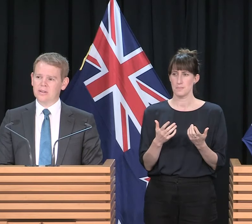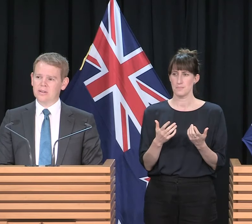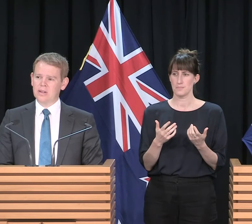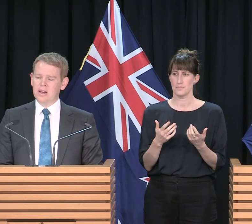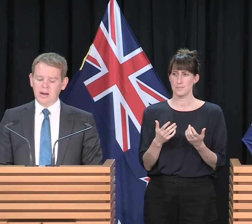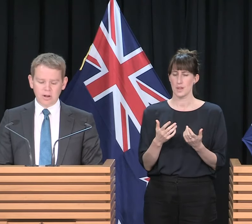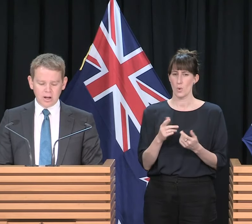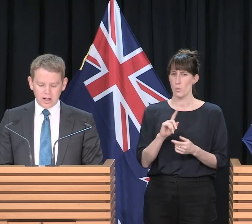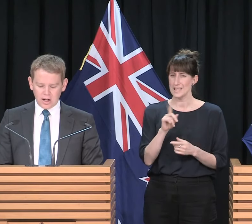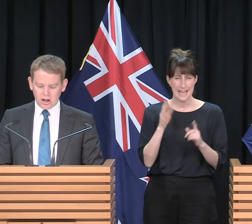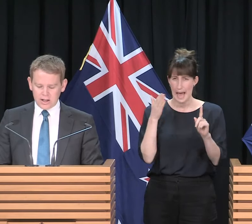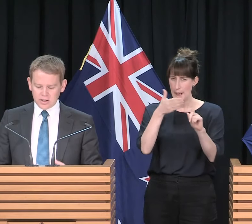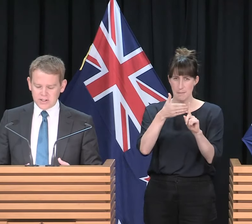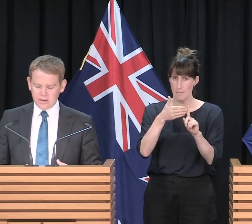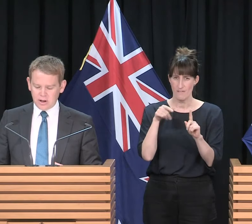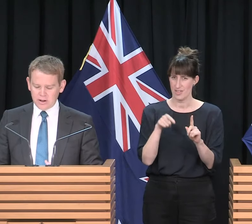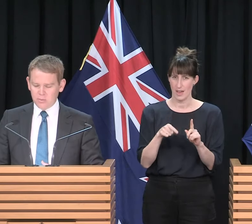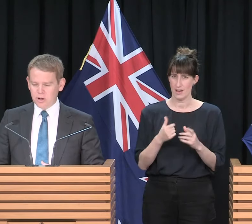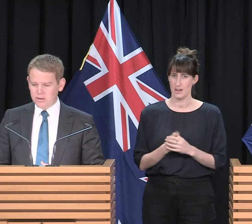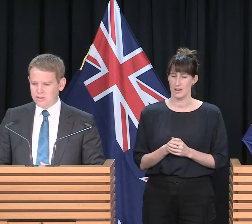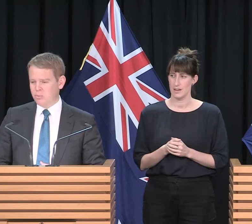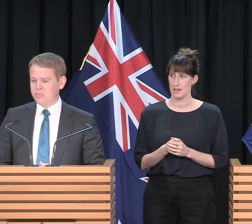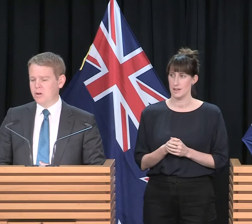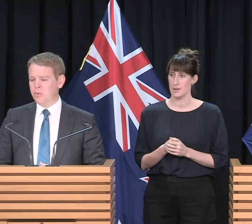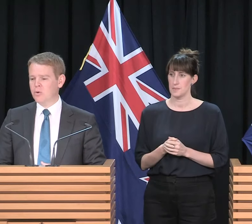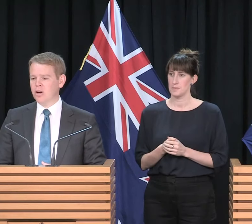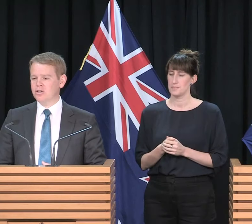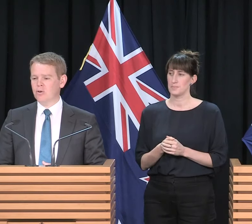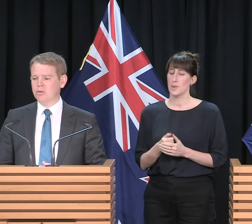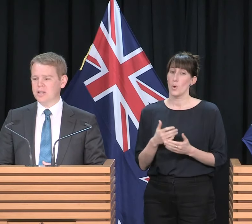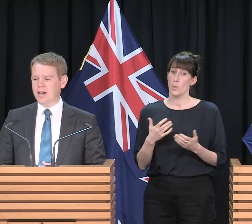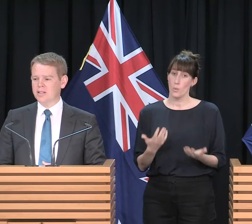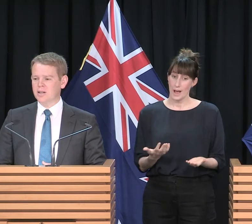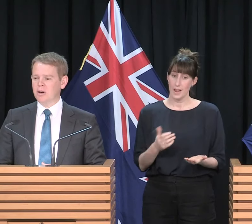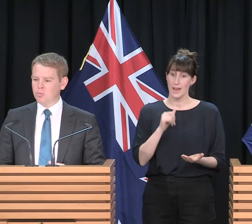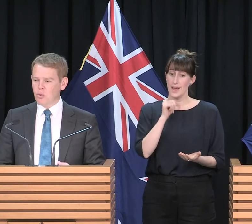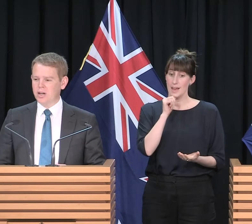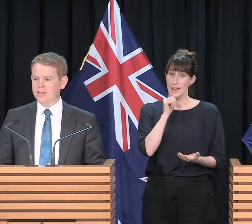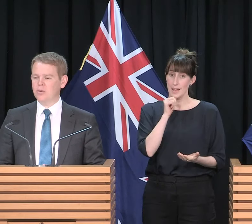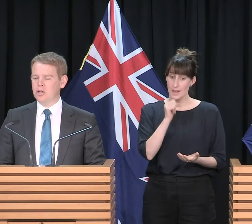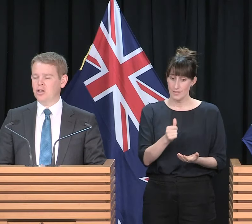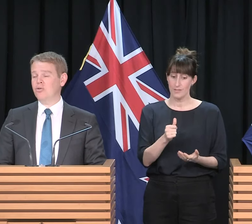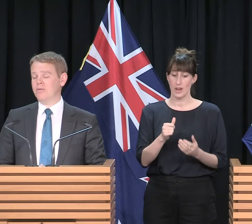contact-tracing technology. As we've said many times before, effect ive contact-trace